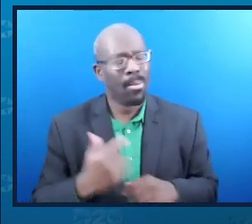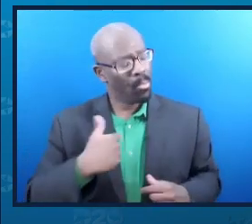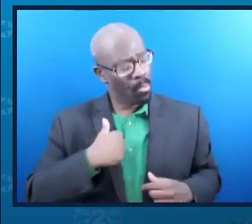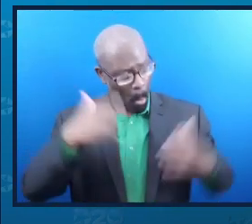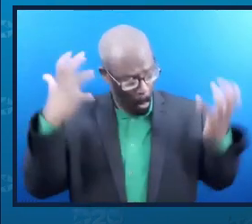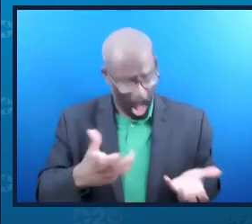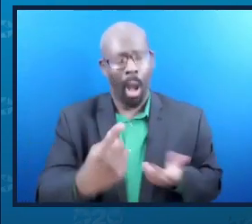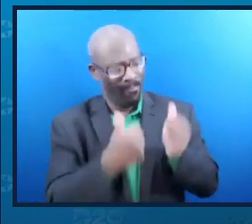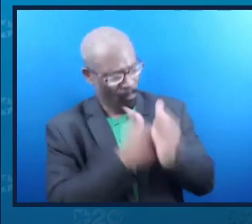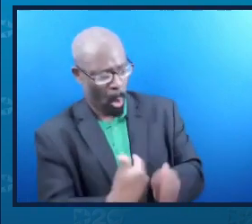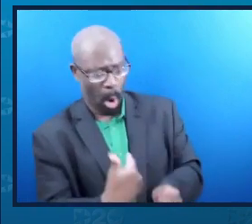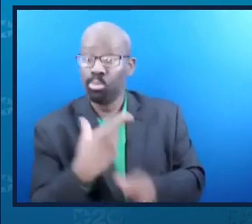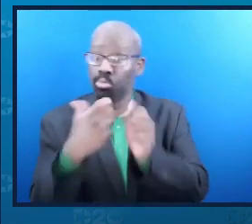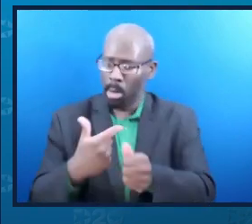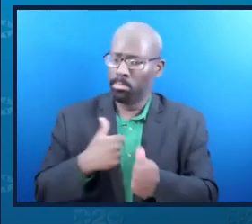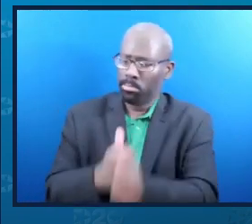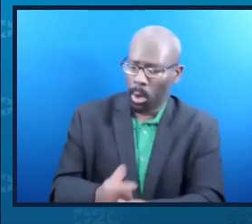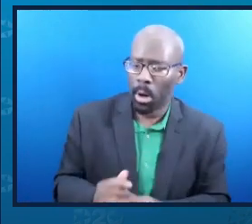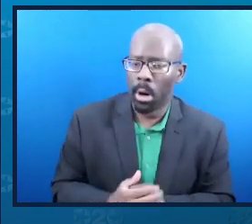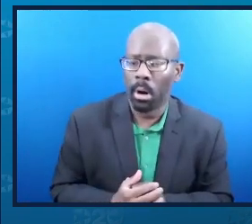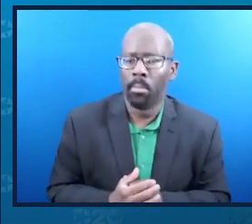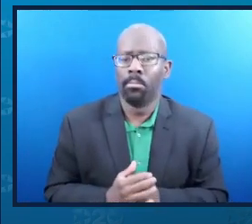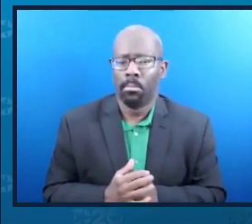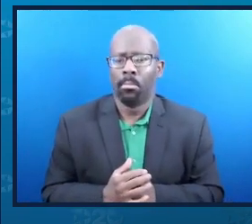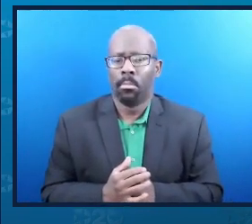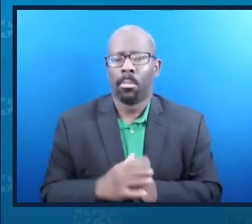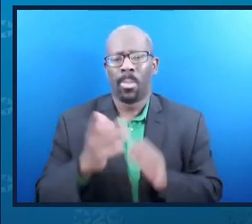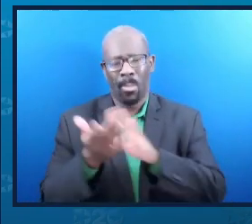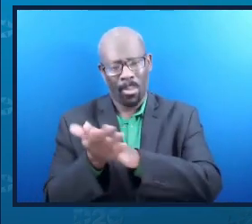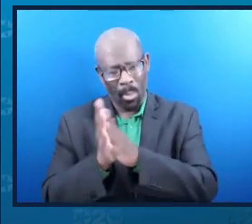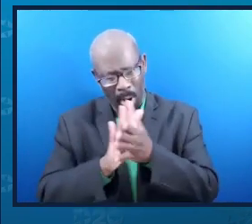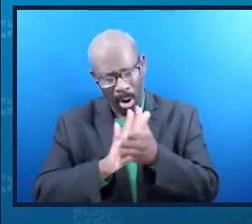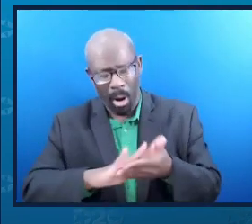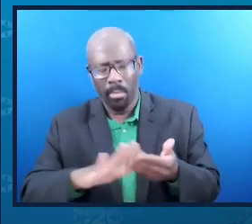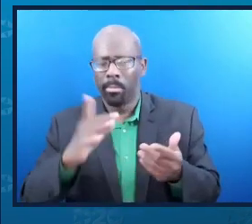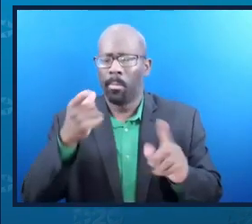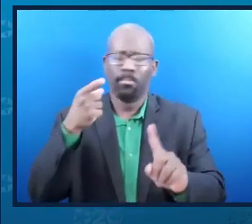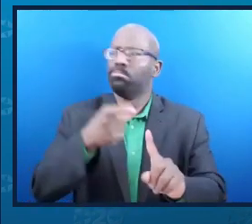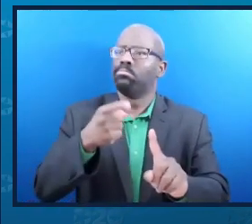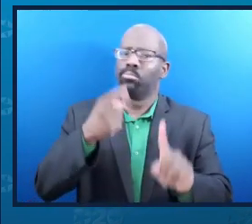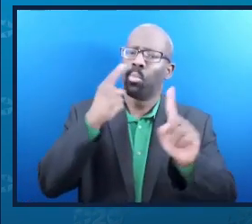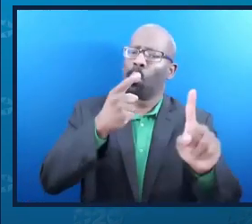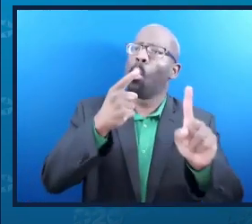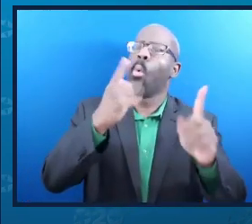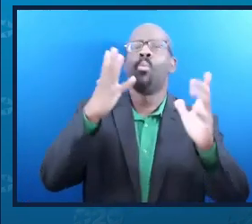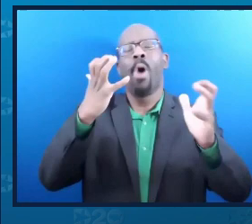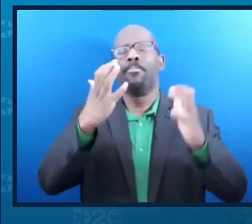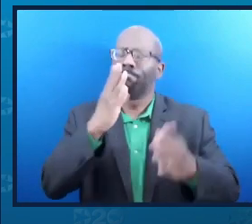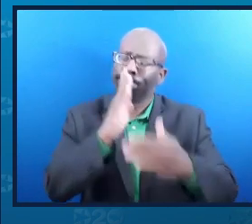DONALD TRUMP HAS NOT GROWN INTO